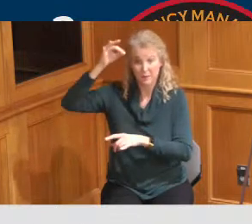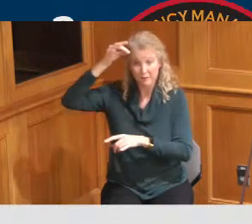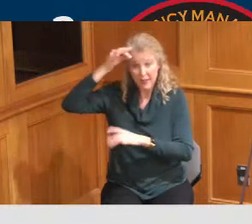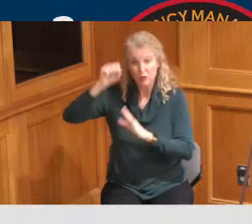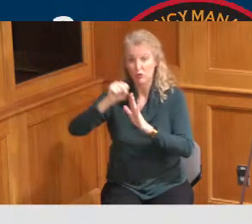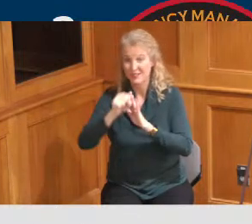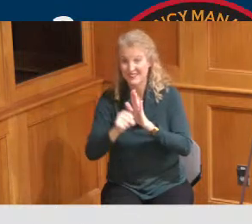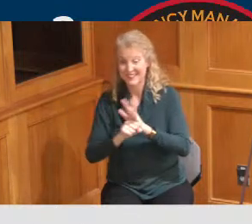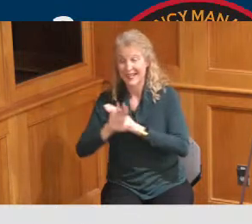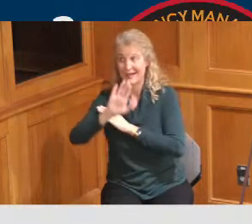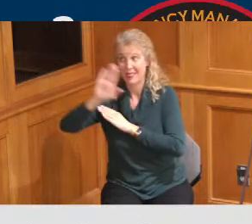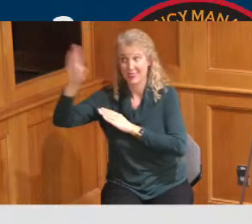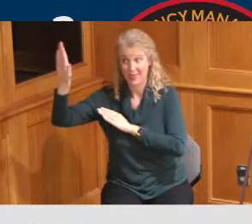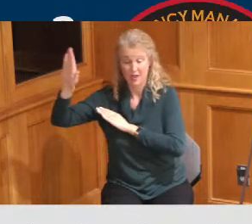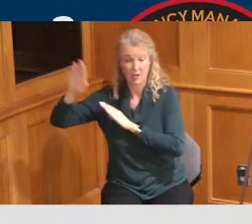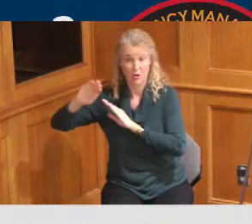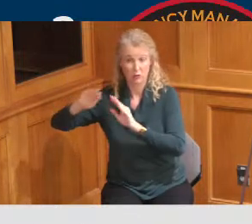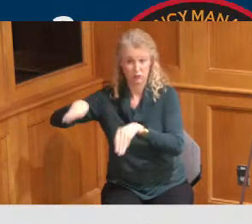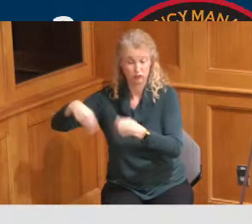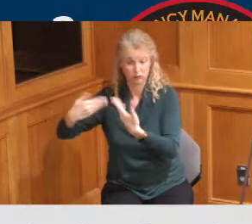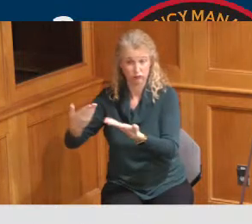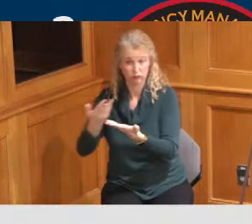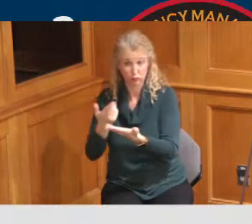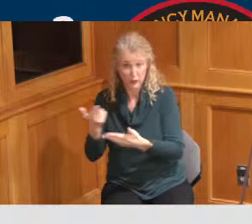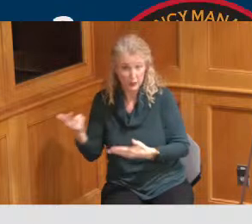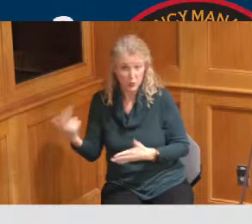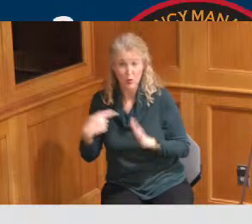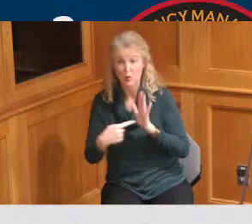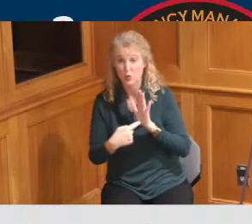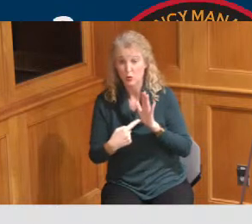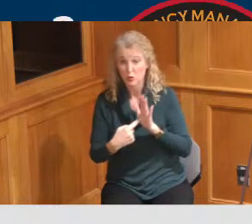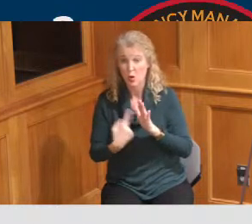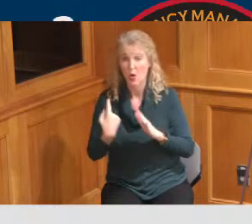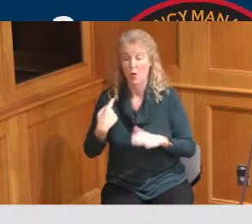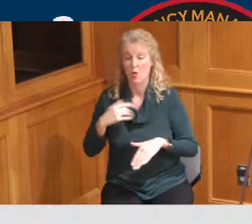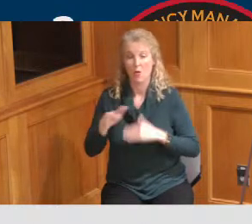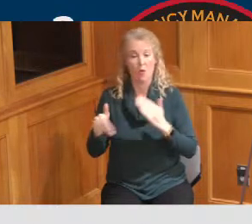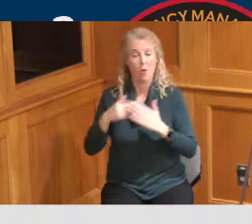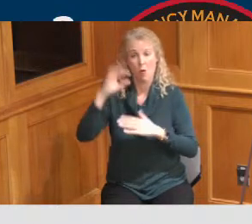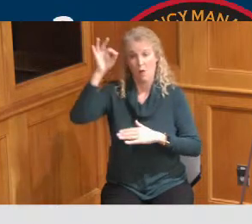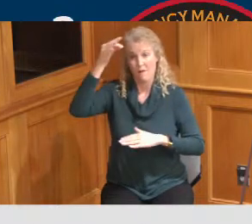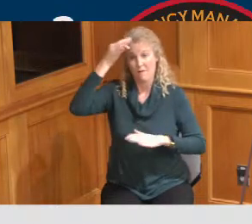core capabilities to demonstrate how we're meeting especially the requirements of all our grants we